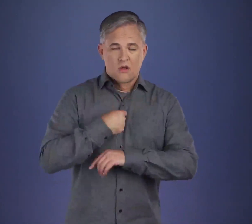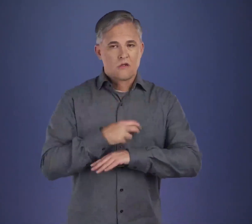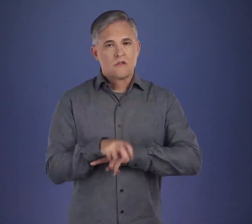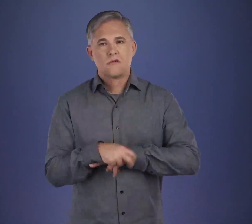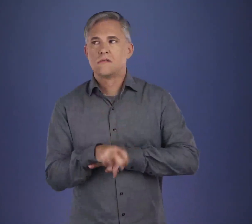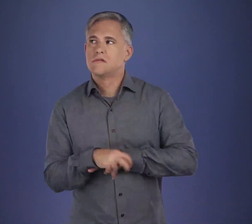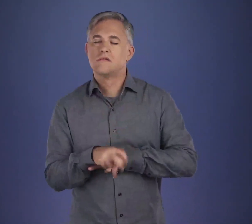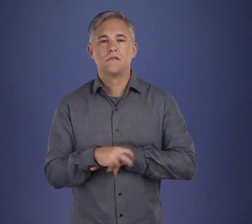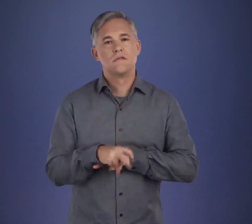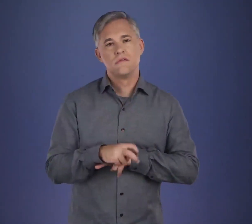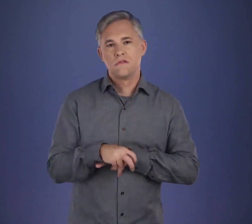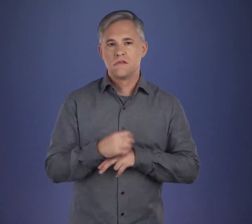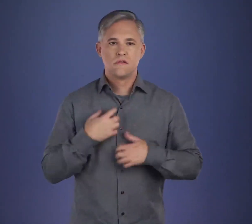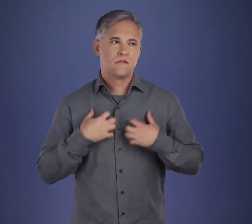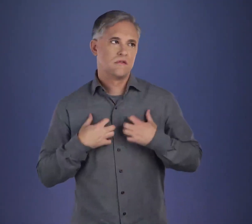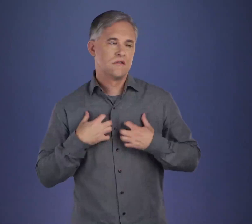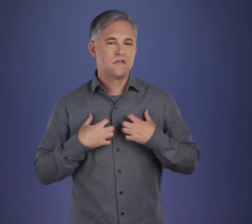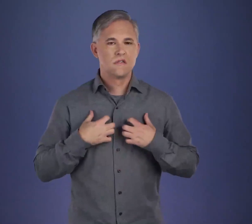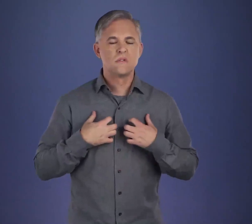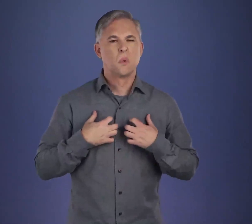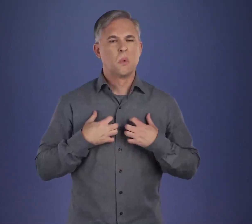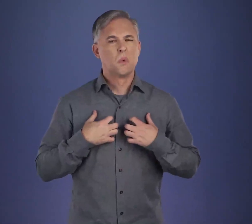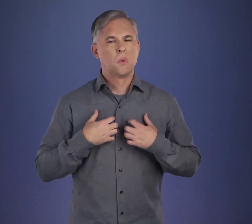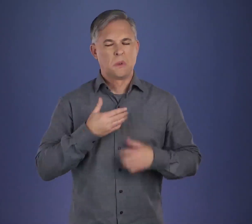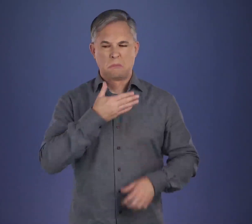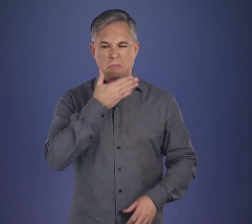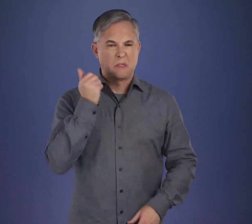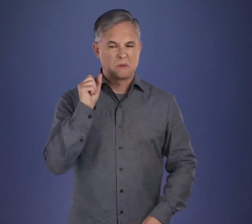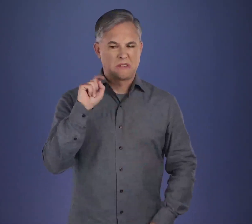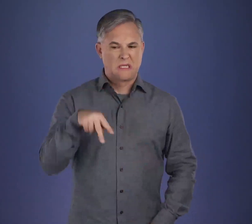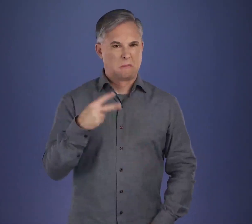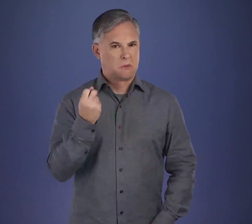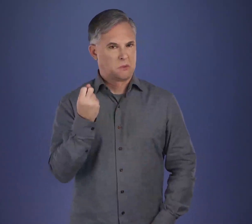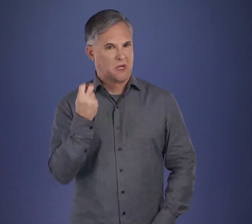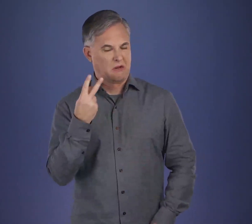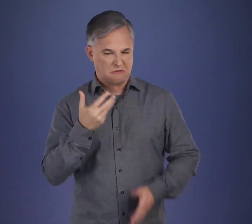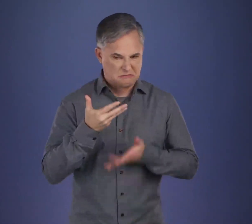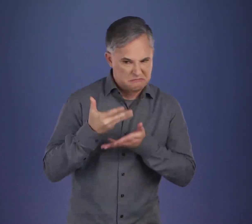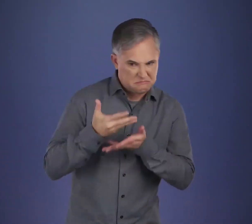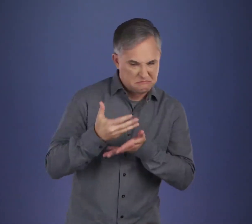“Restless one day, I felt I’d better do some Twelfth Step work.